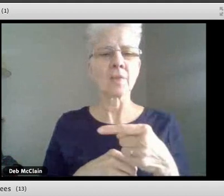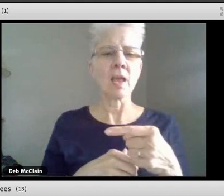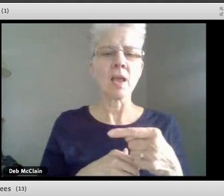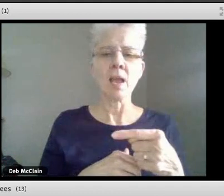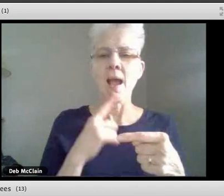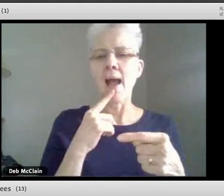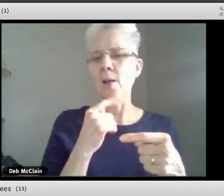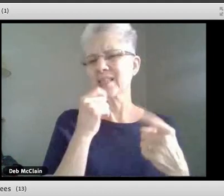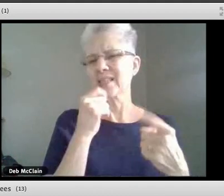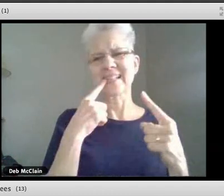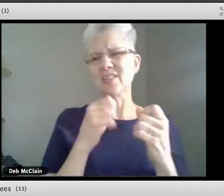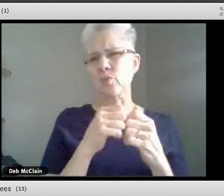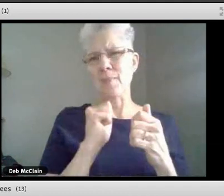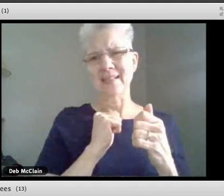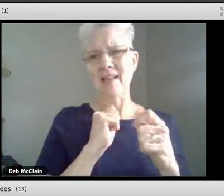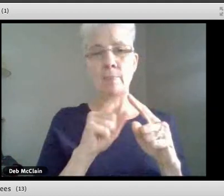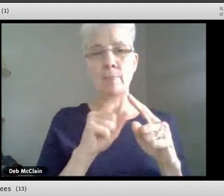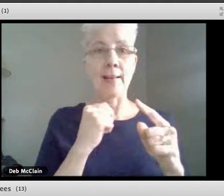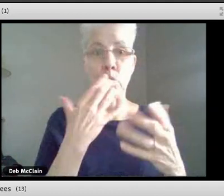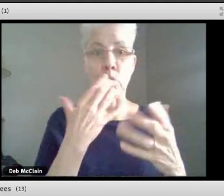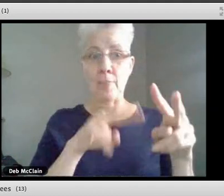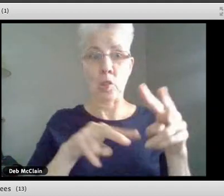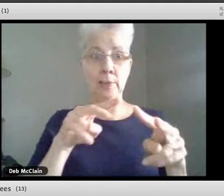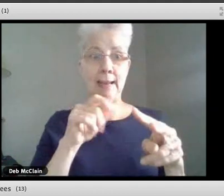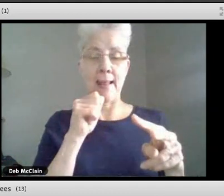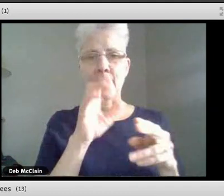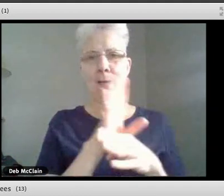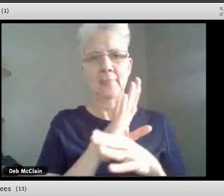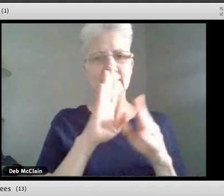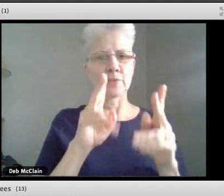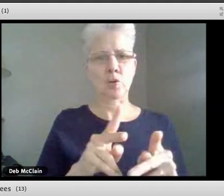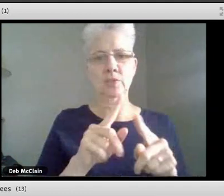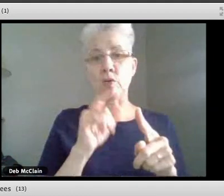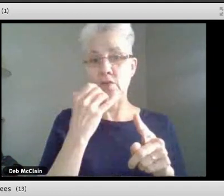and I'm not a business person, so if you have somebody in your library, or somebody who can do business stuff,